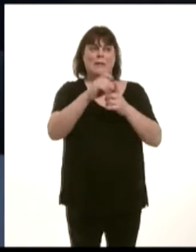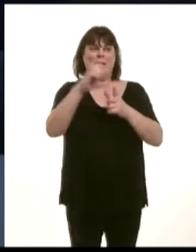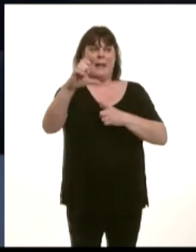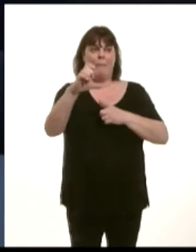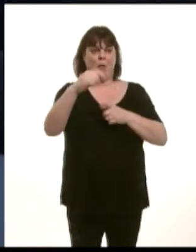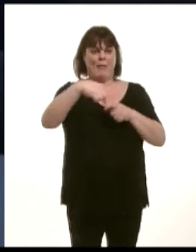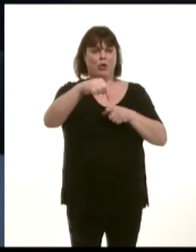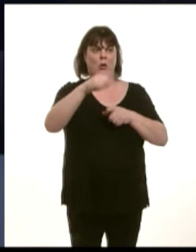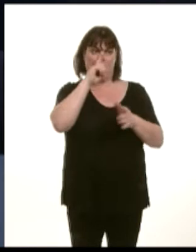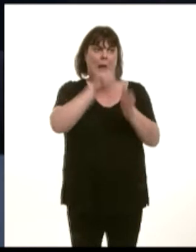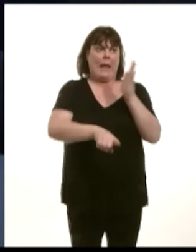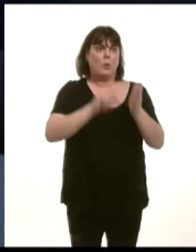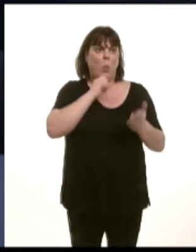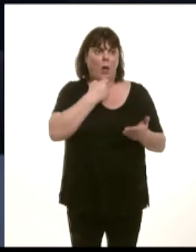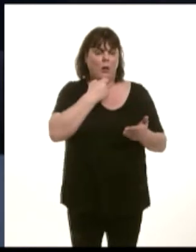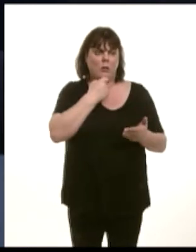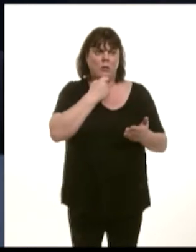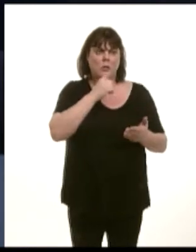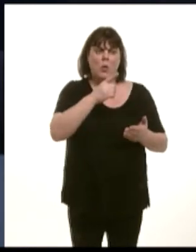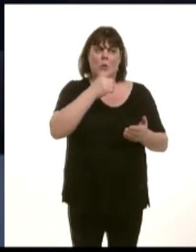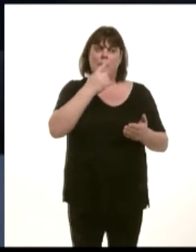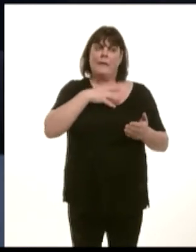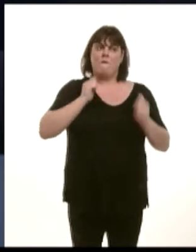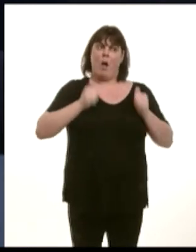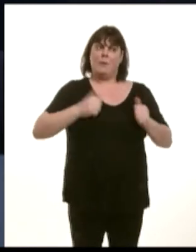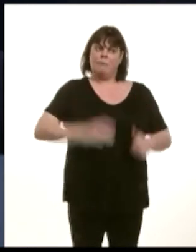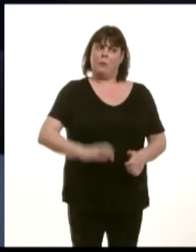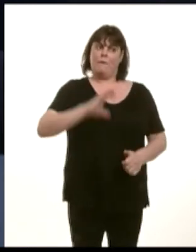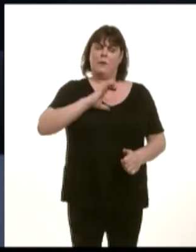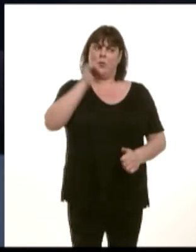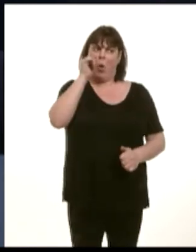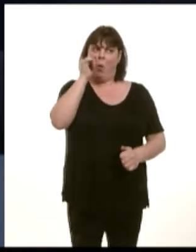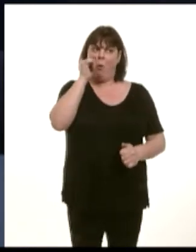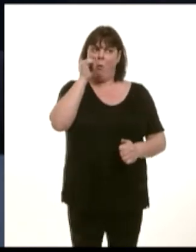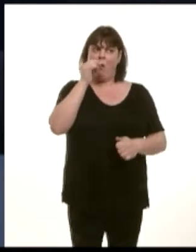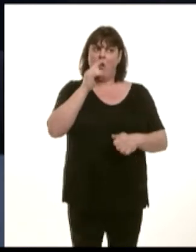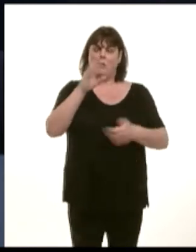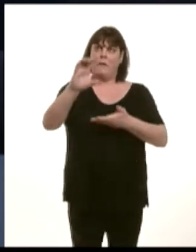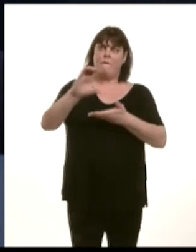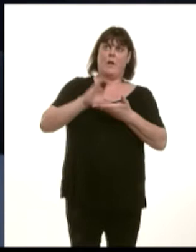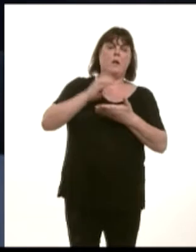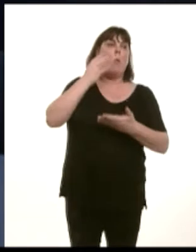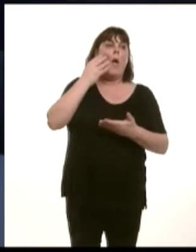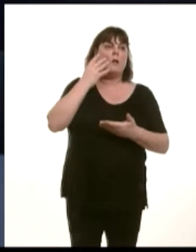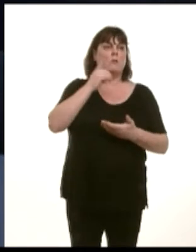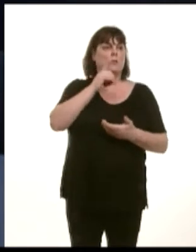I think that what farmers need to know is the specific Government timetable, so that they can plan ahead.